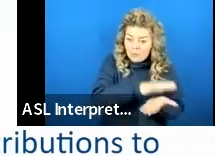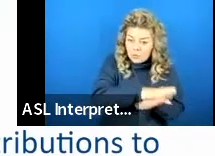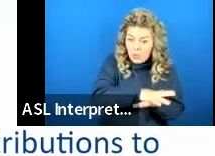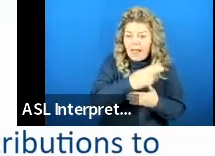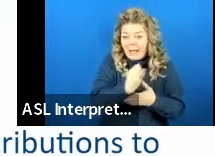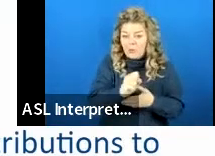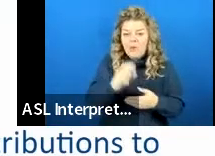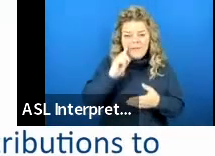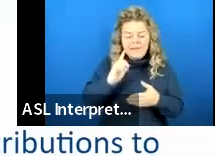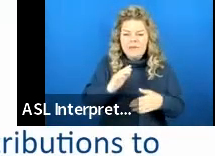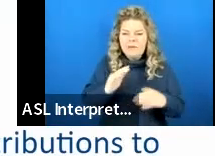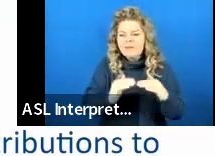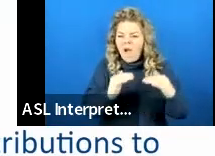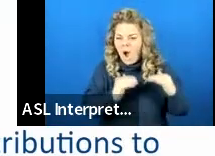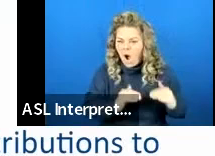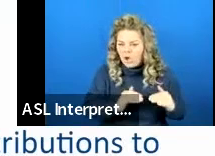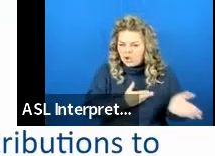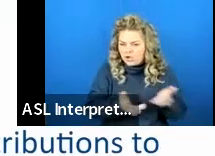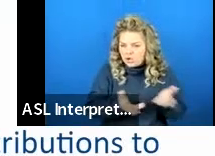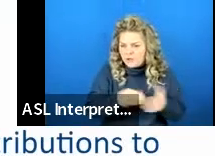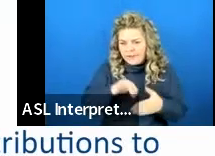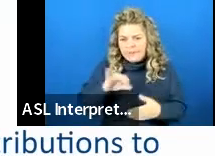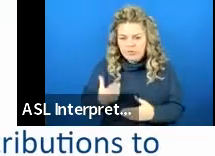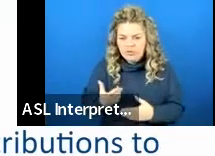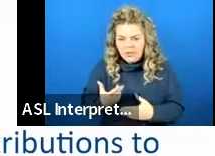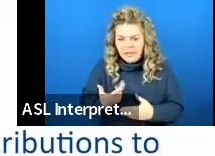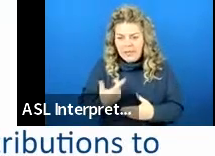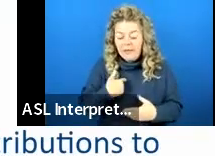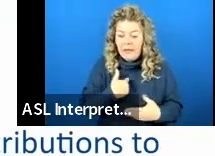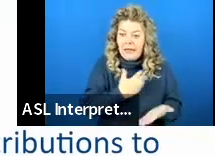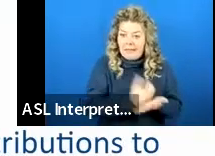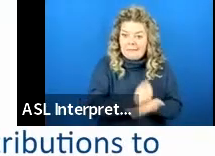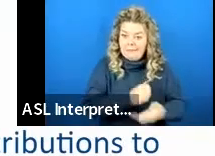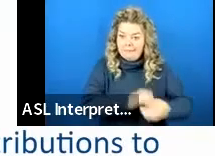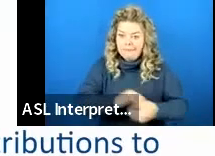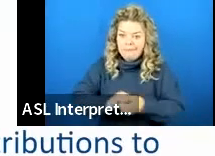districts in Michigan. Wolverine Pathways has contributed,